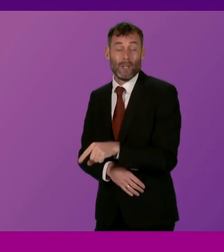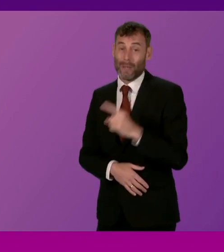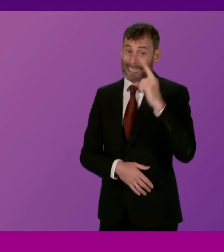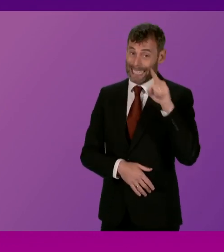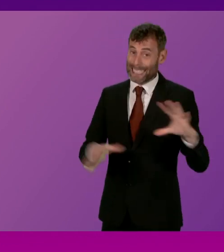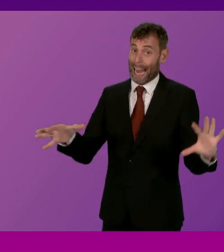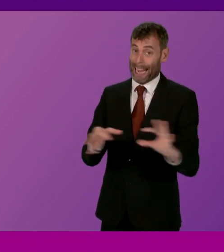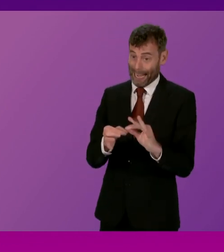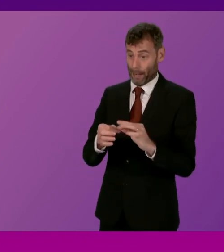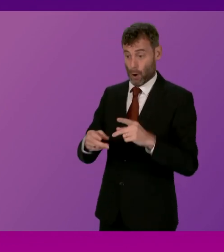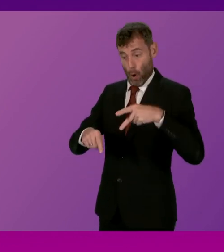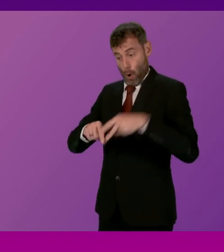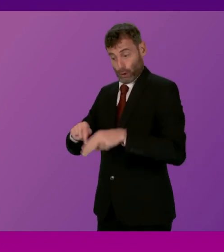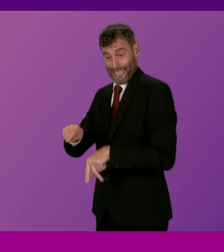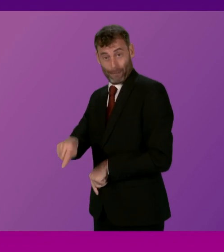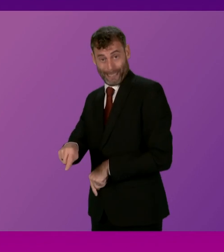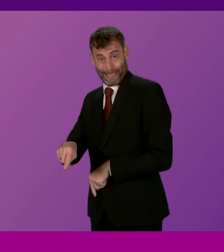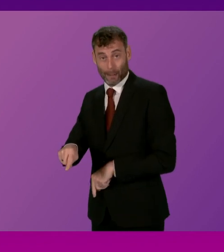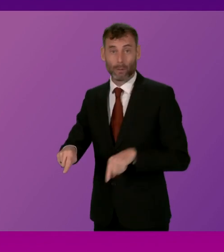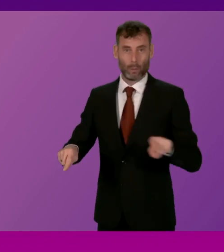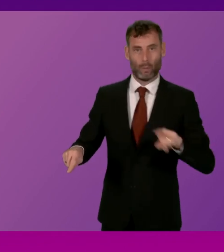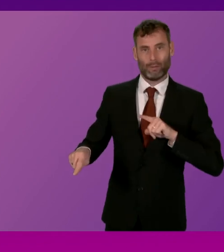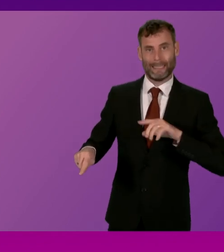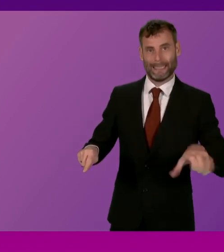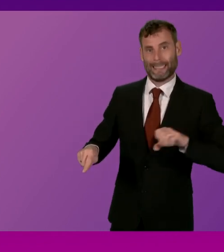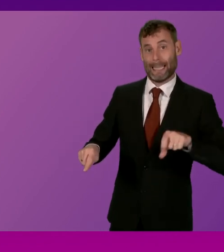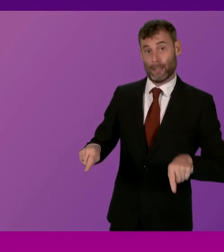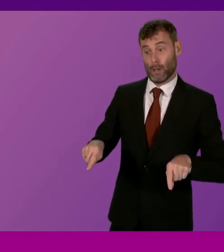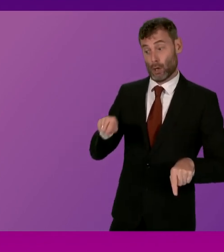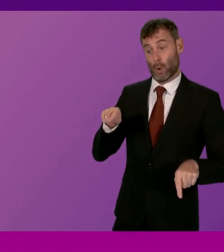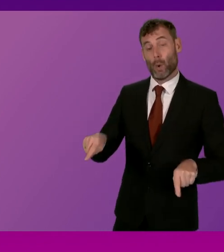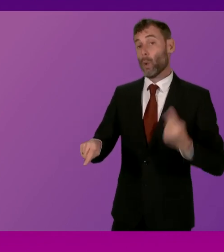That quote is not from me but from a professor and an academic.